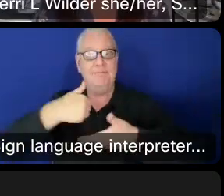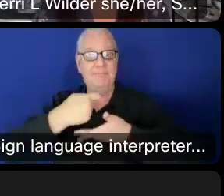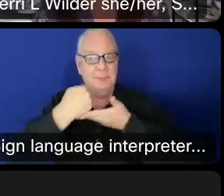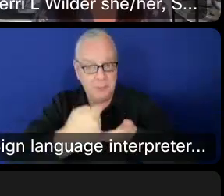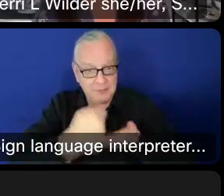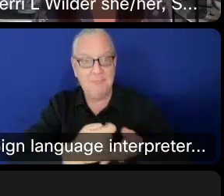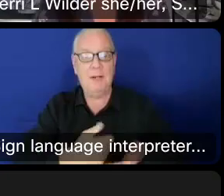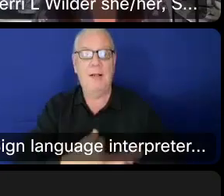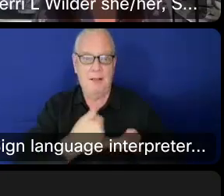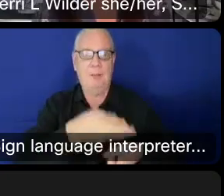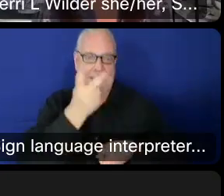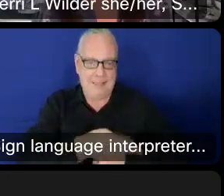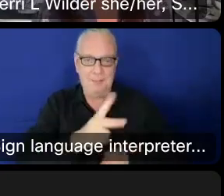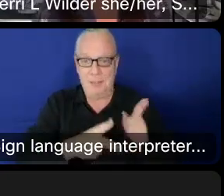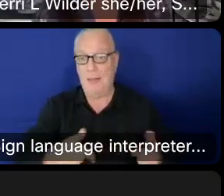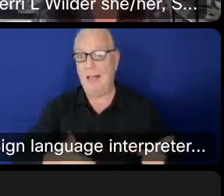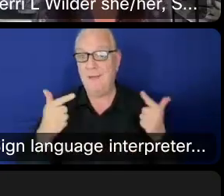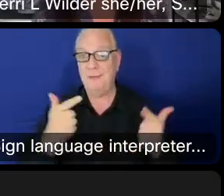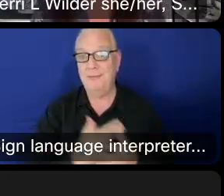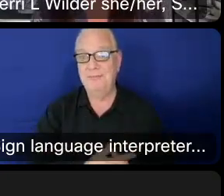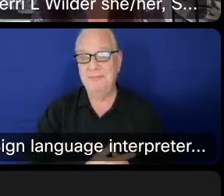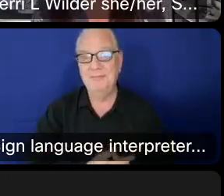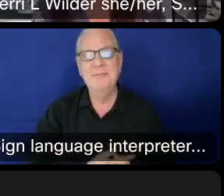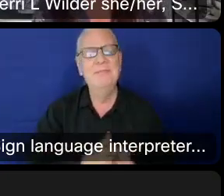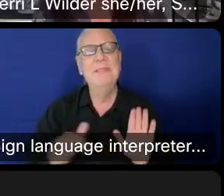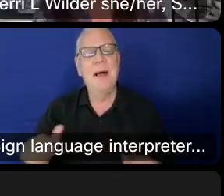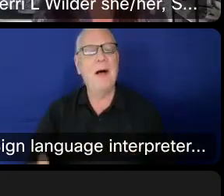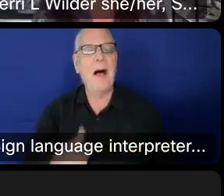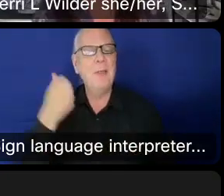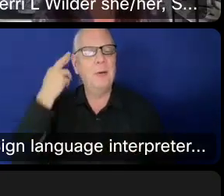alive. The other reason why the number of older people with HIV